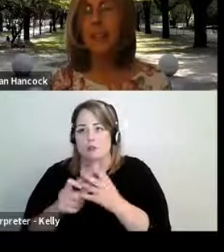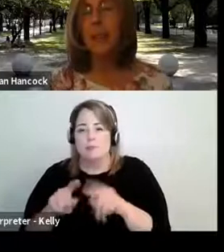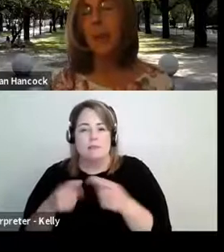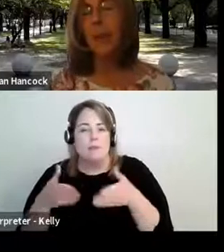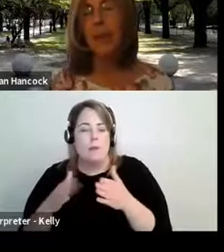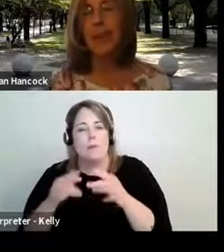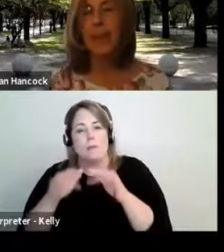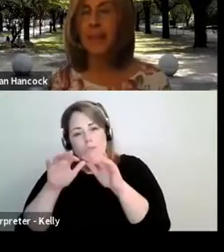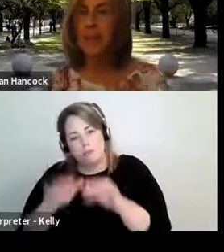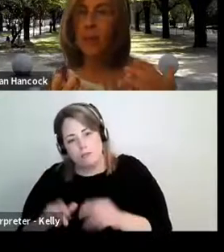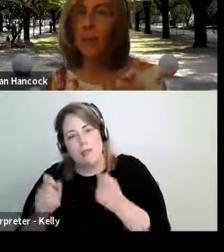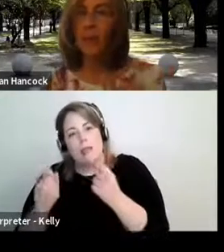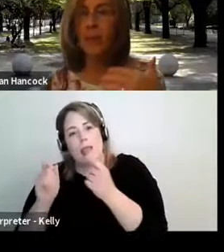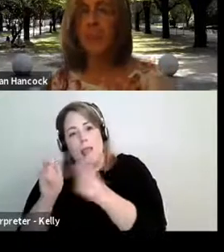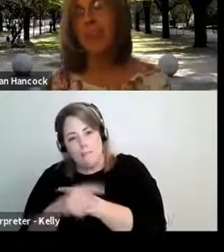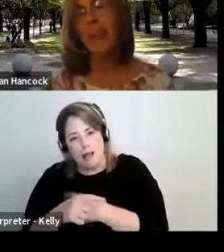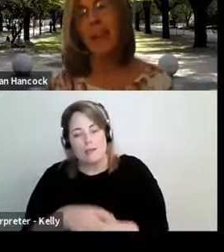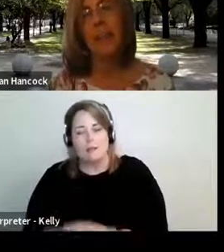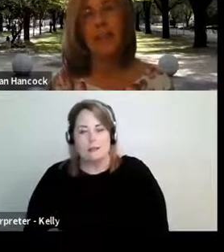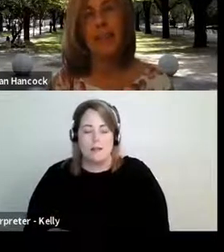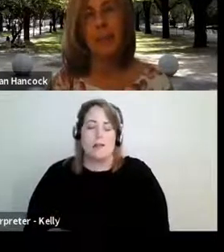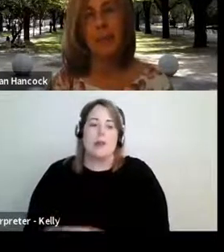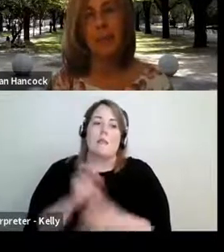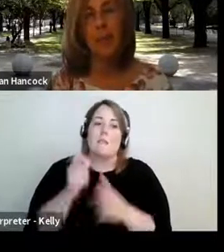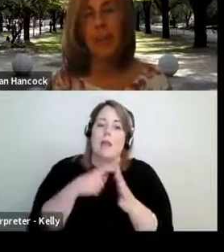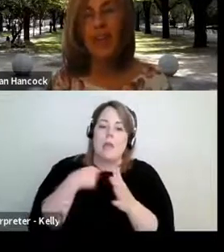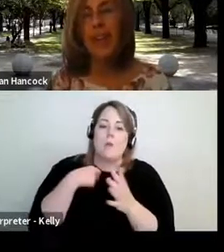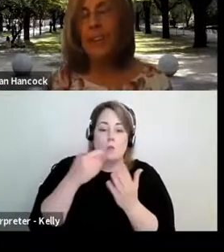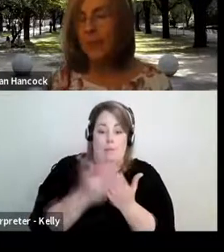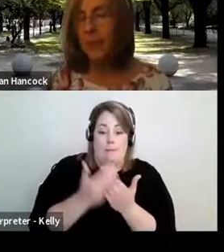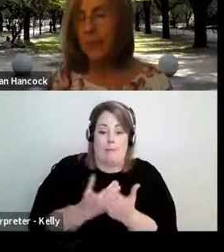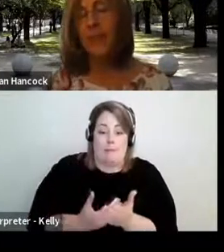PA will collate that in and so they’ll go through that in the next catch-up. So, yeah, we found that